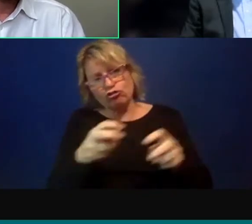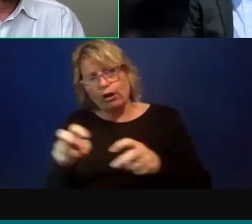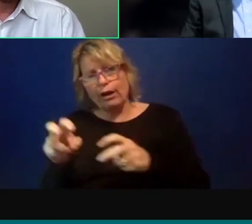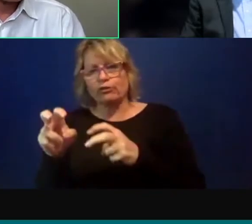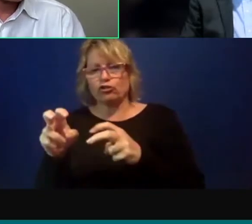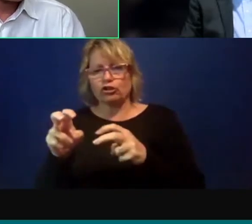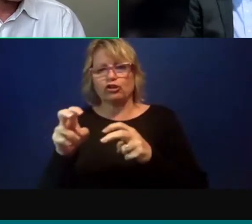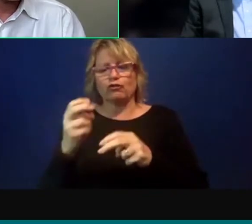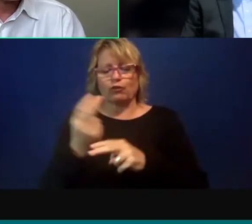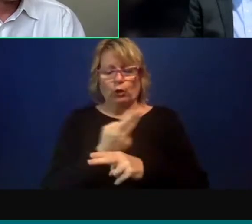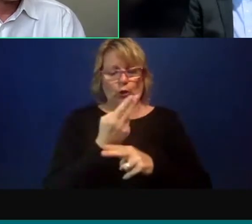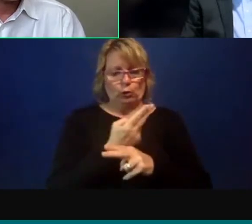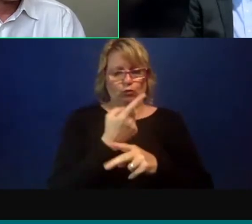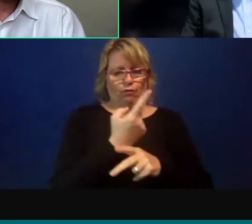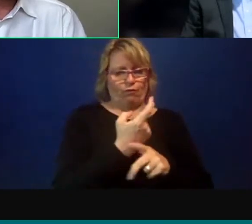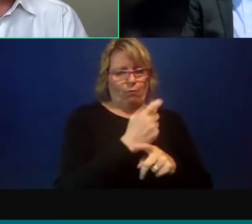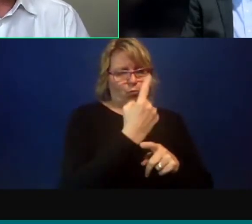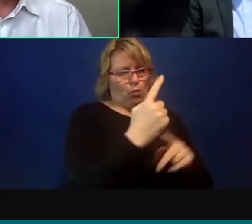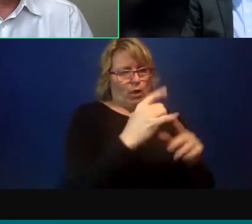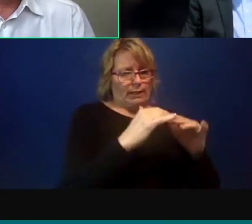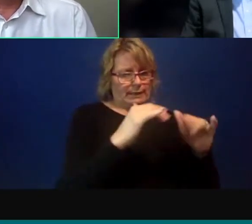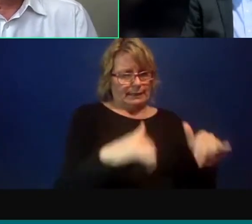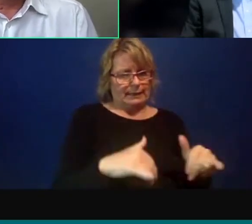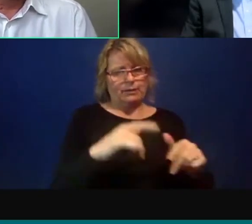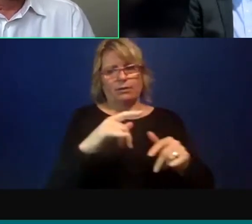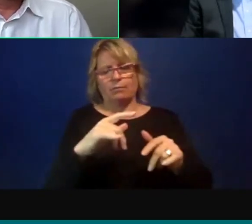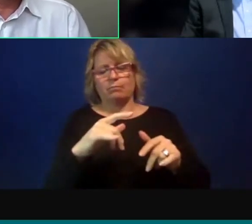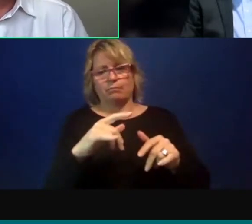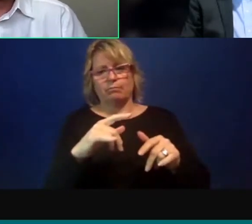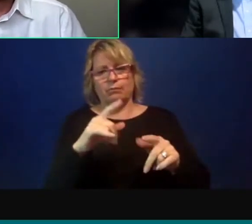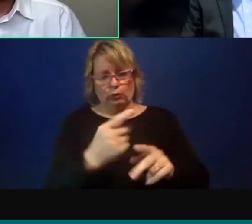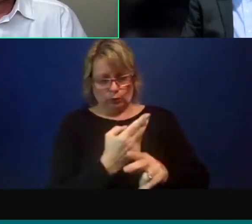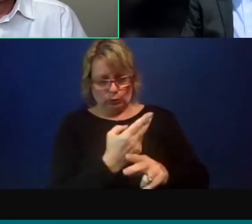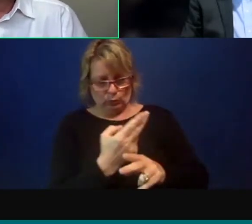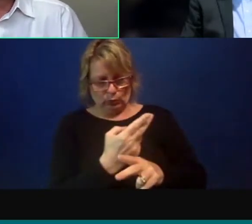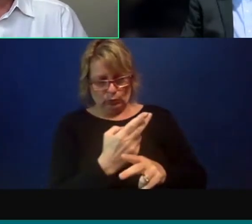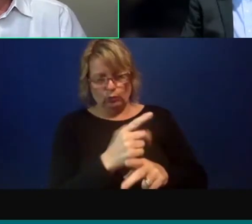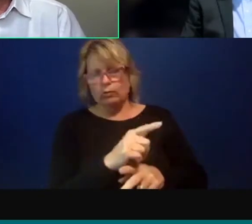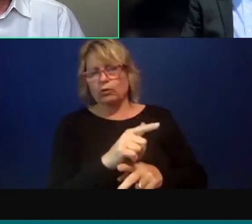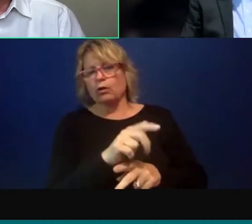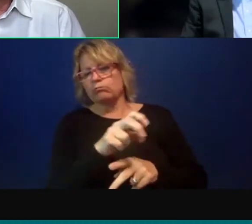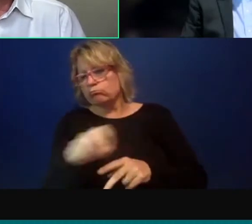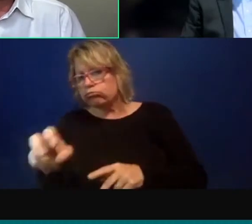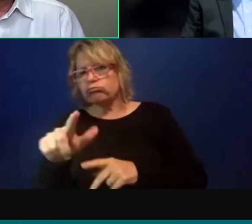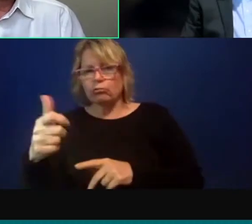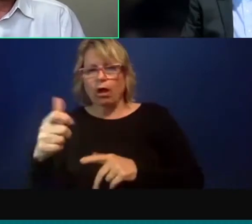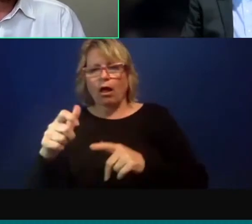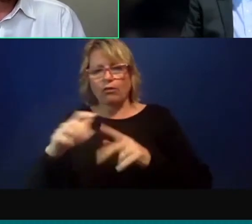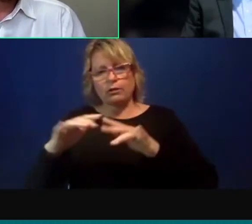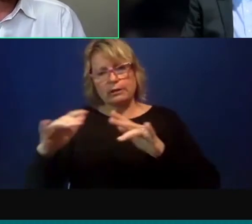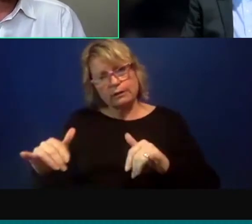from one system one chassis that they used to another in order to better access the service.